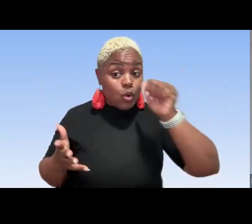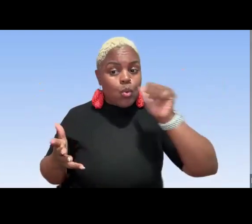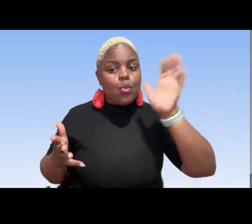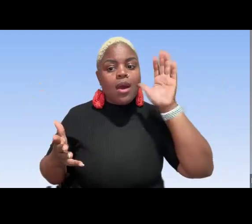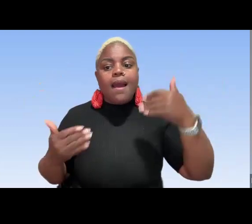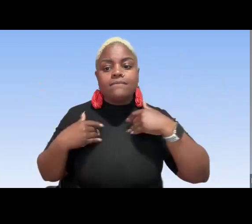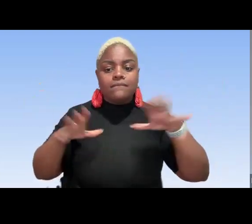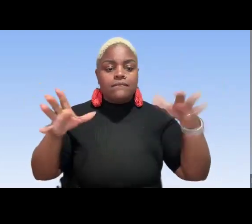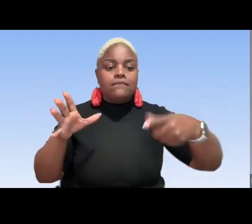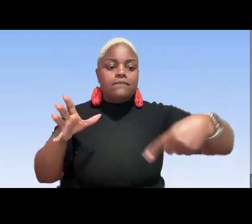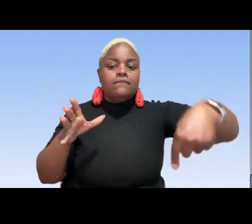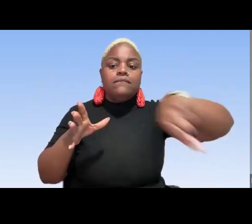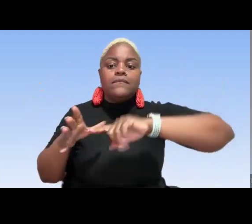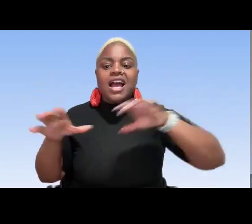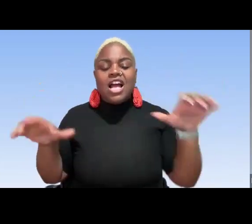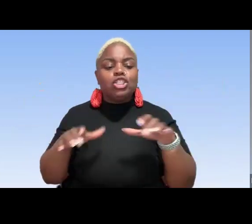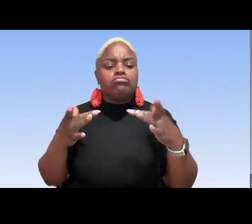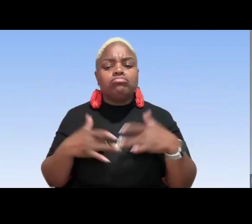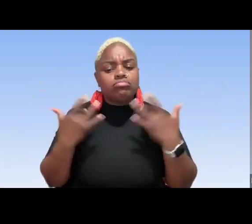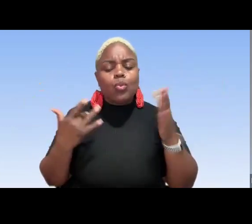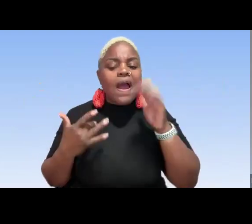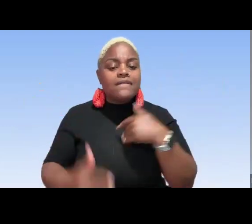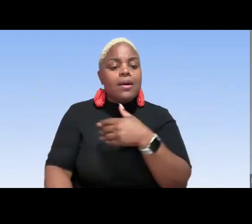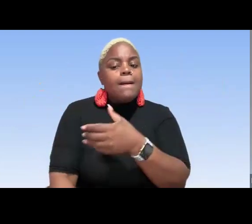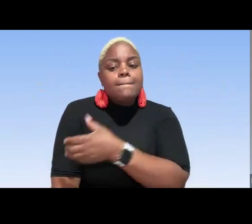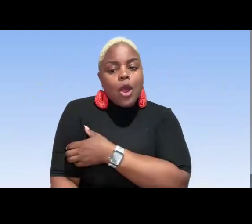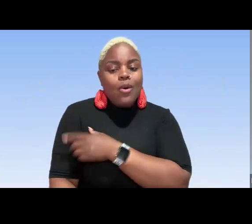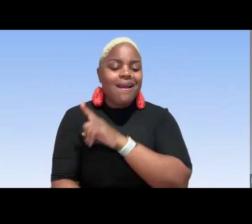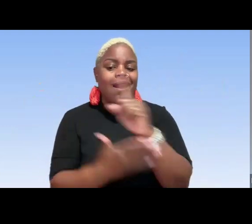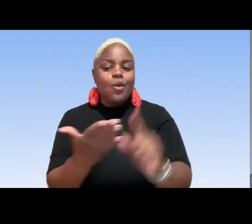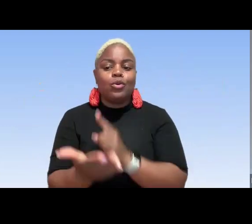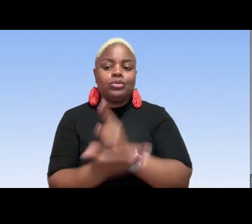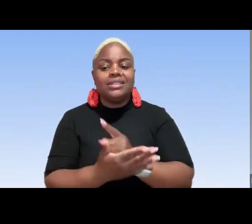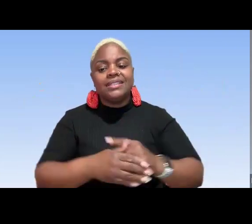We are going to be hosting a power hour to defend Medicaid, which we've spoken a little bit about.